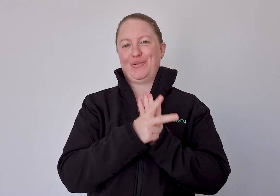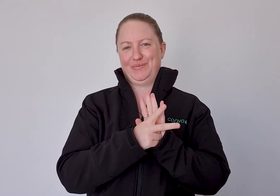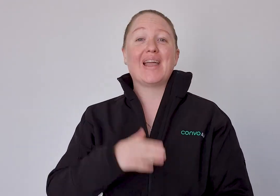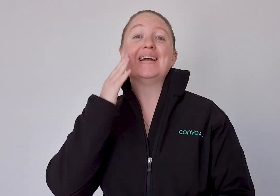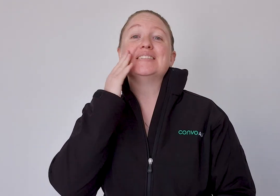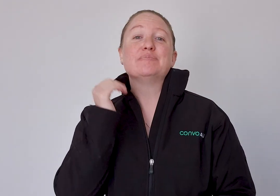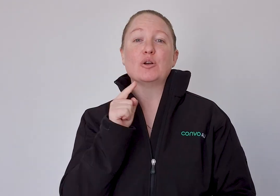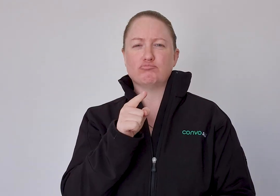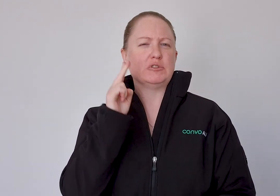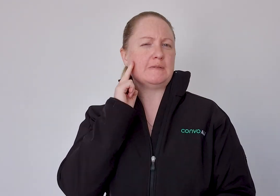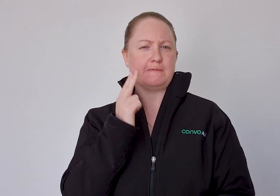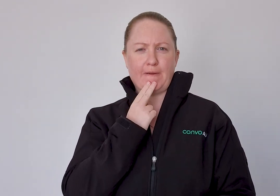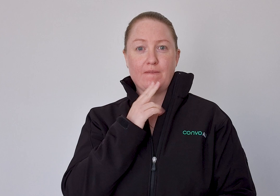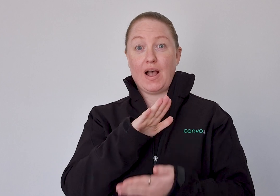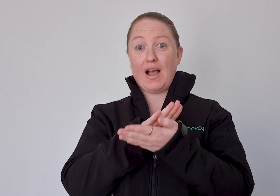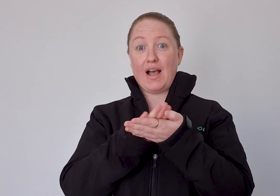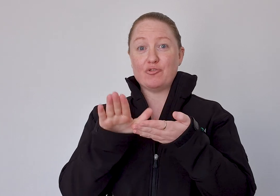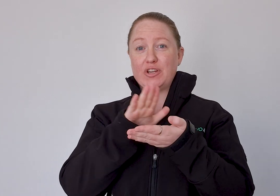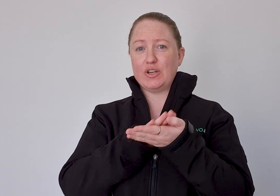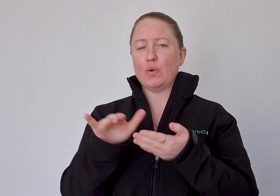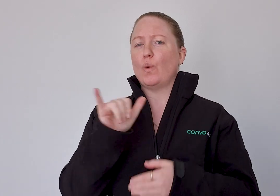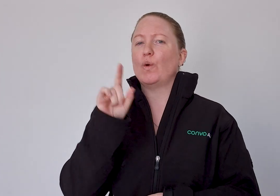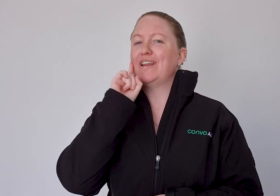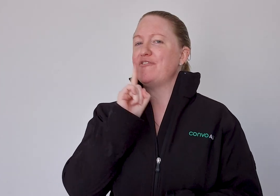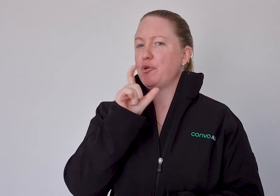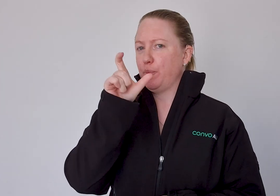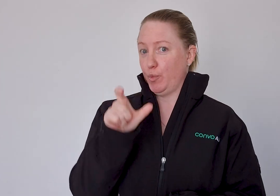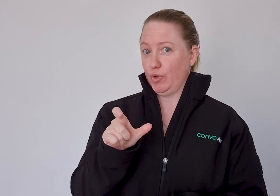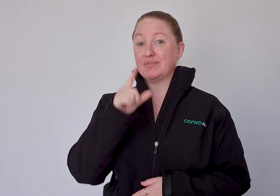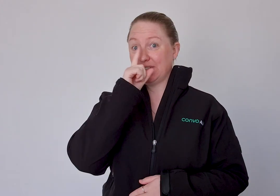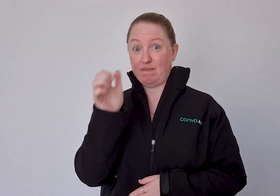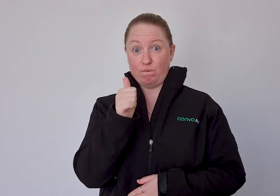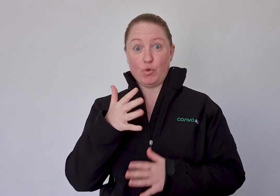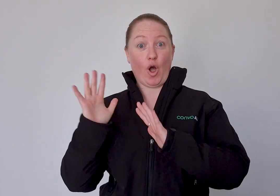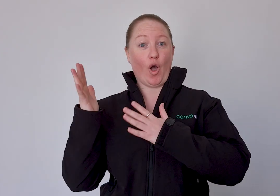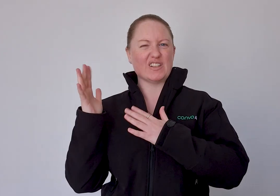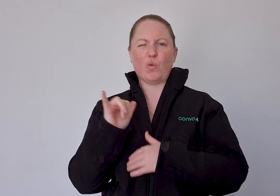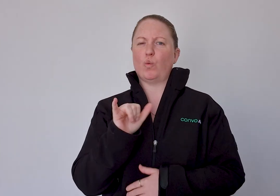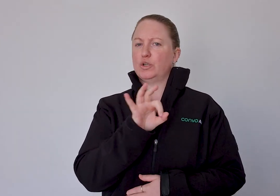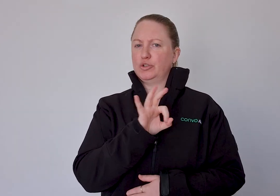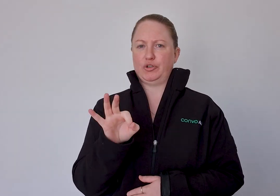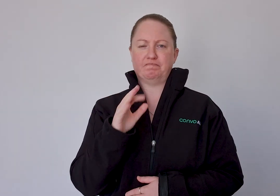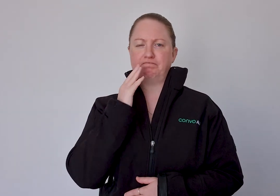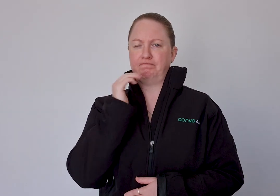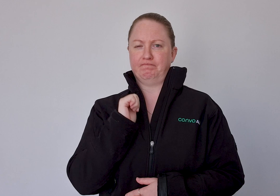Whether you're Deaf, hard of hearing, or hearing, and regardless of your Auslan fluency,